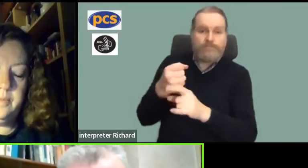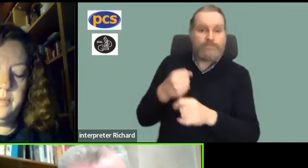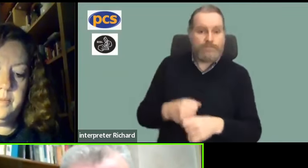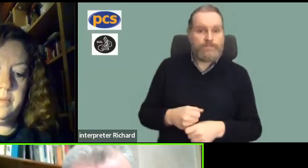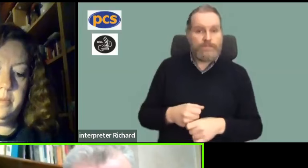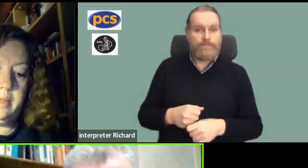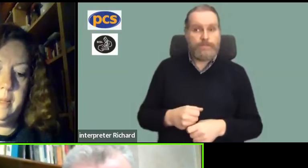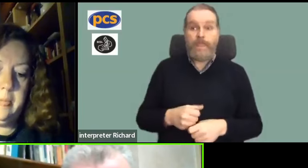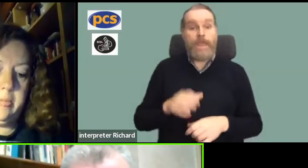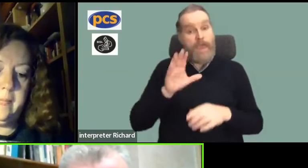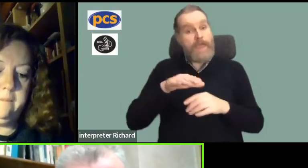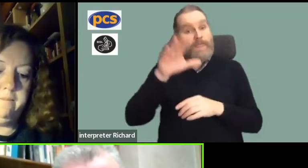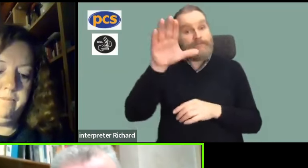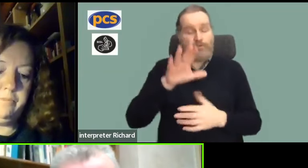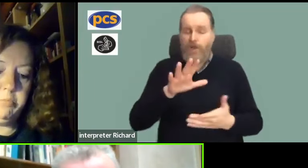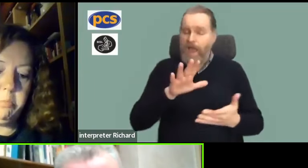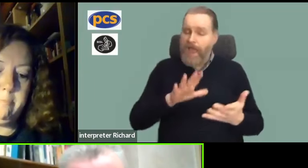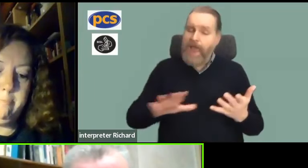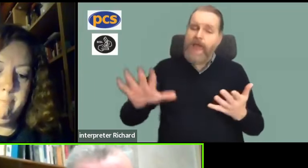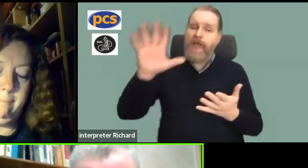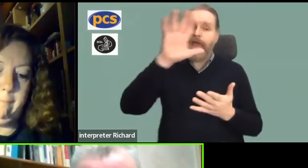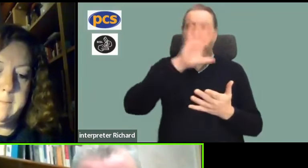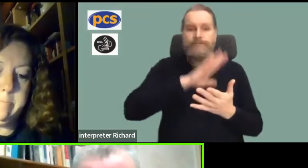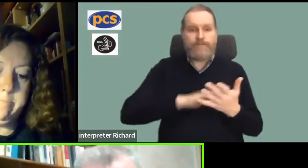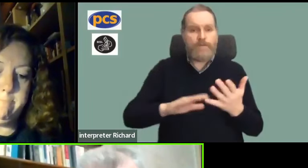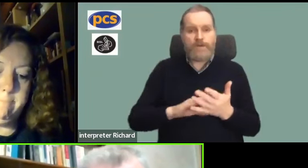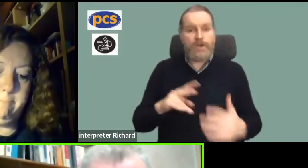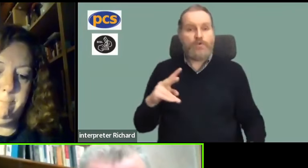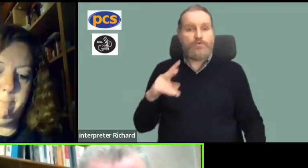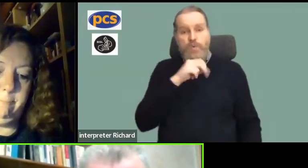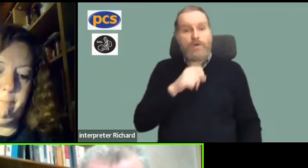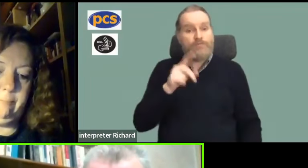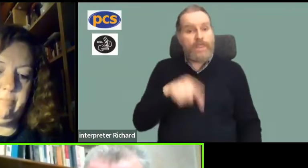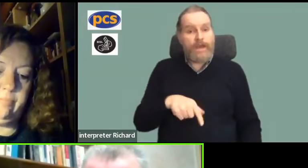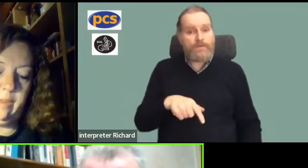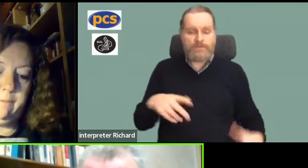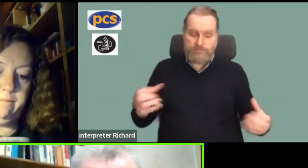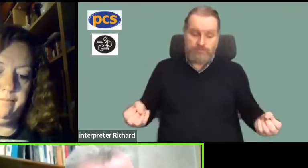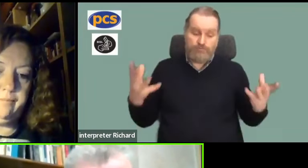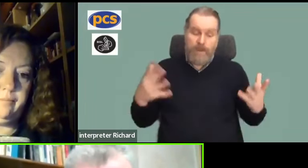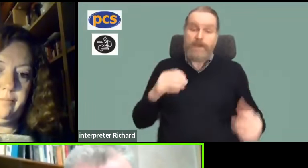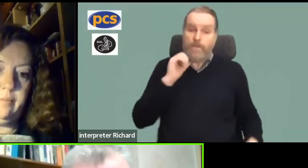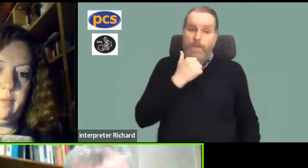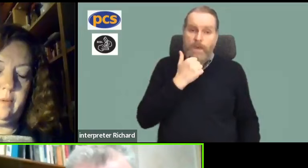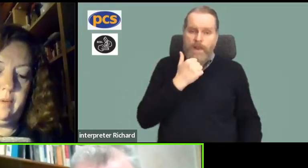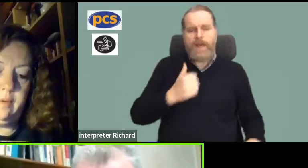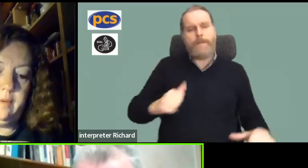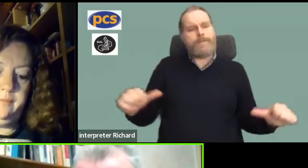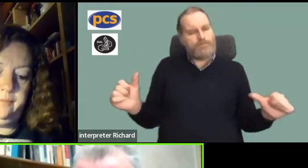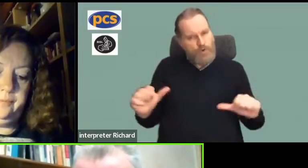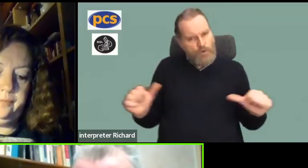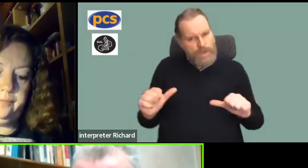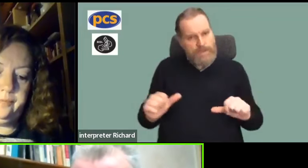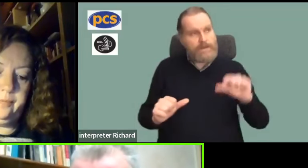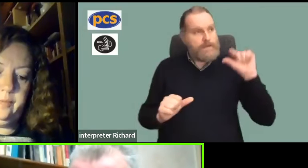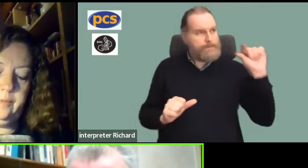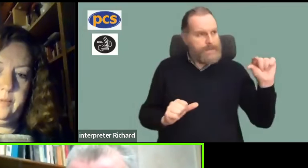on at various points. We will ask everybody to become ing out on on strike at the at ing out on on strike at the same time out on on strike at the same time. So I hope that people see this is meant to build . but in